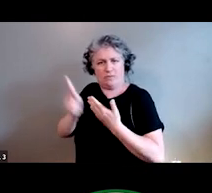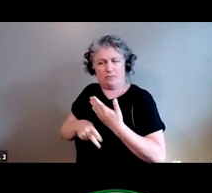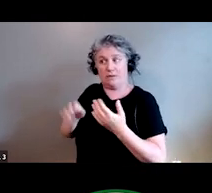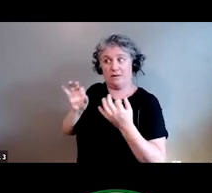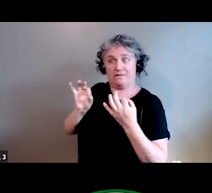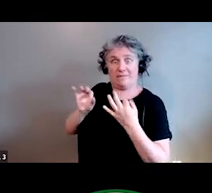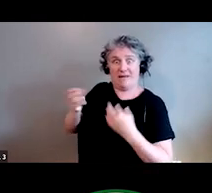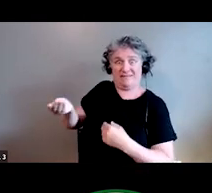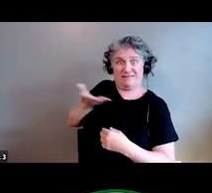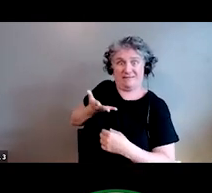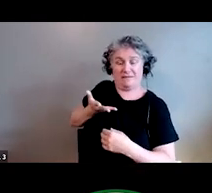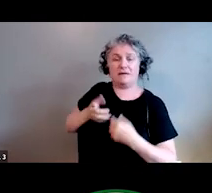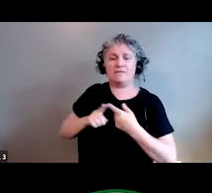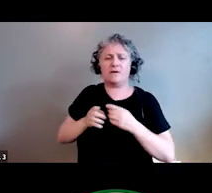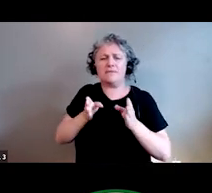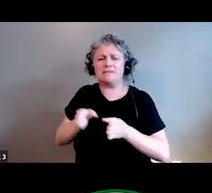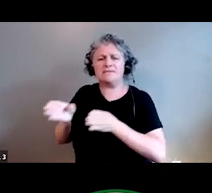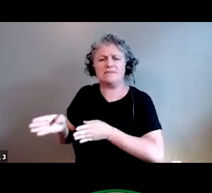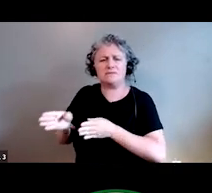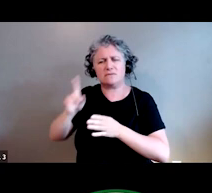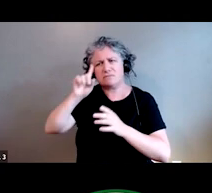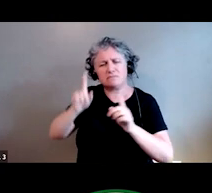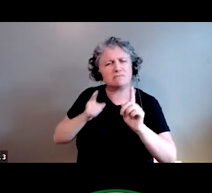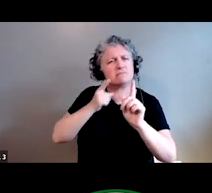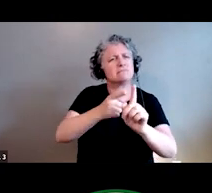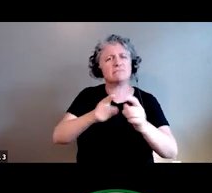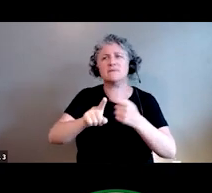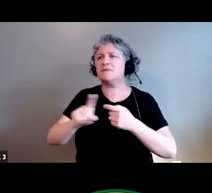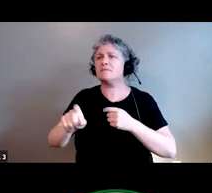from across Canada and internationally, is around the accessibility challenges around